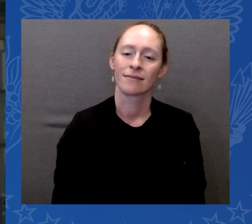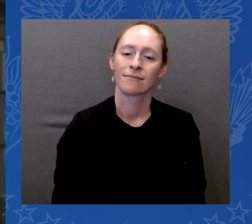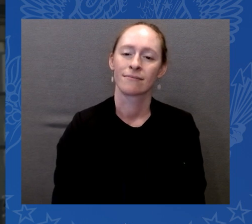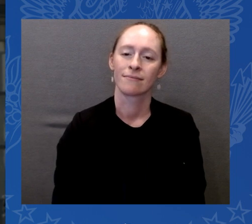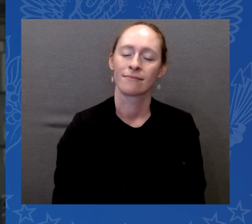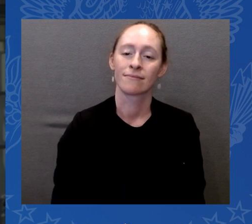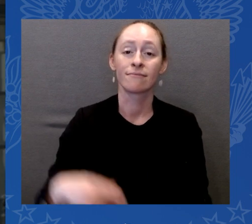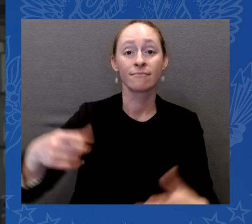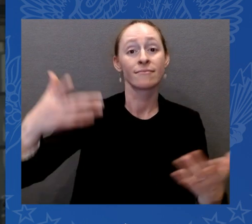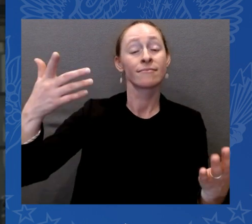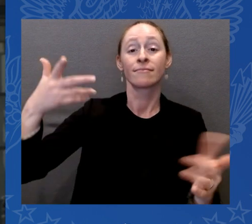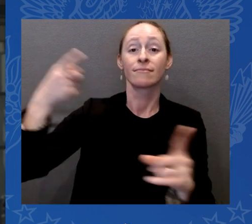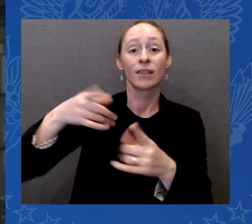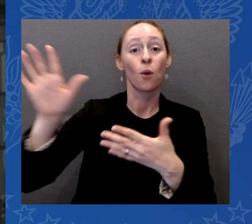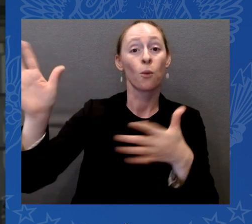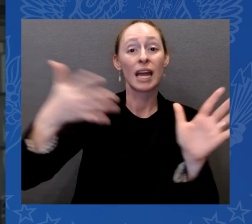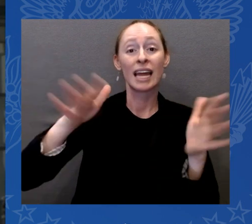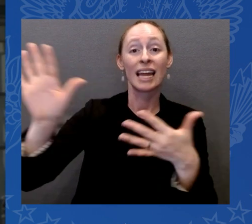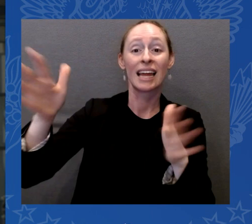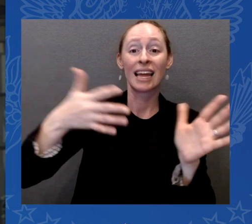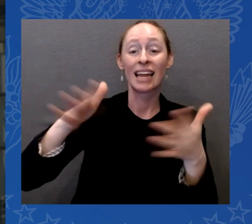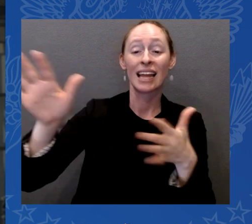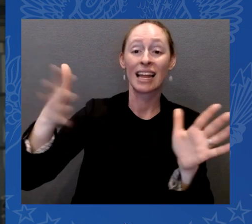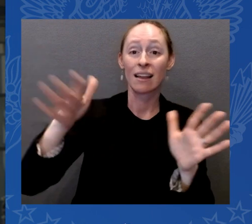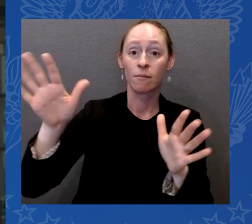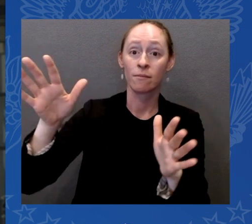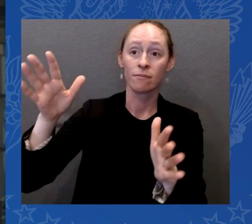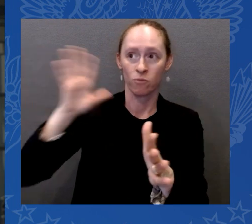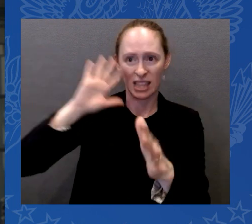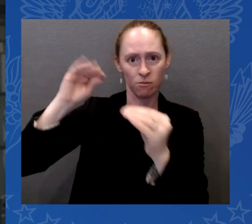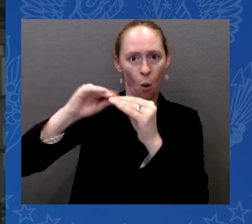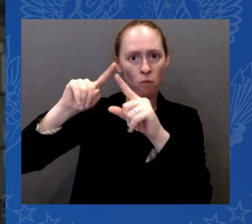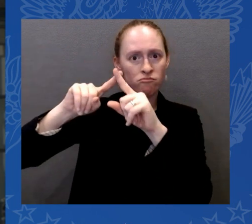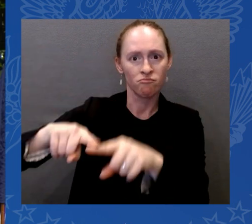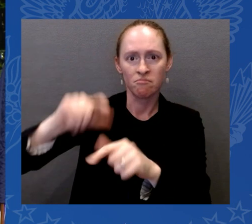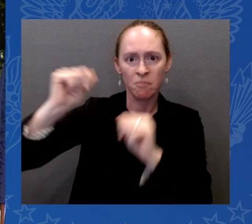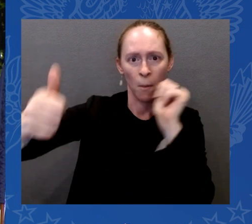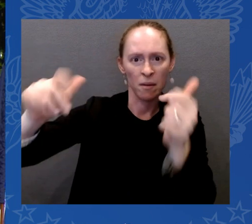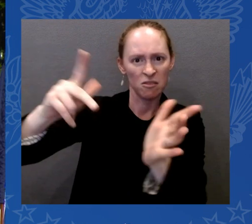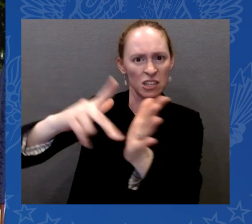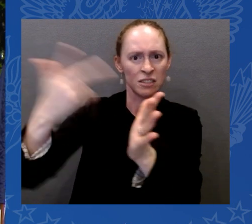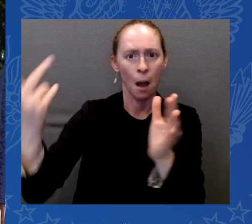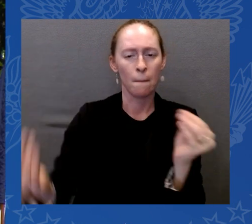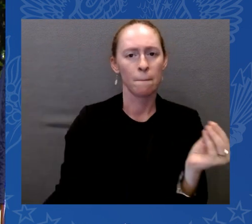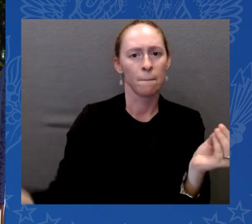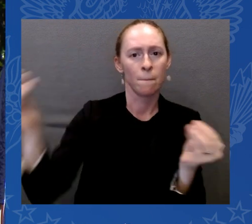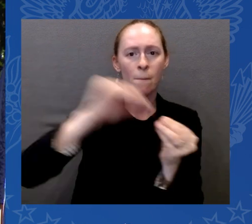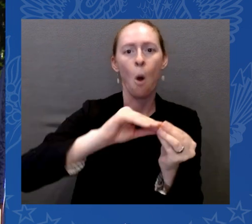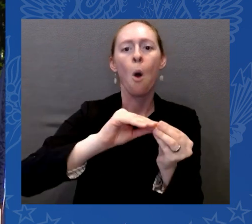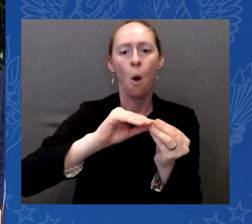to own the global market on electric vehicles. We're going to fight the environmental just- -- for environmental -- environmental justice